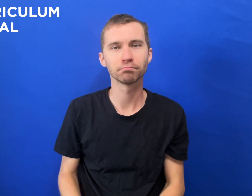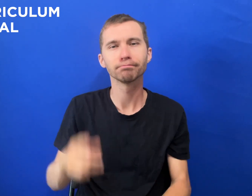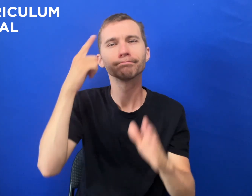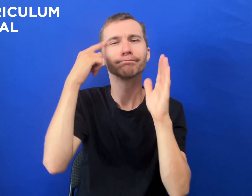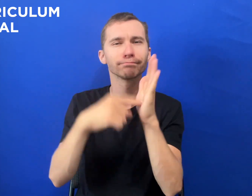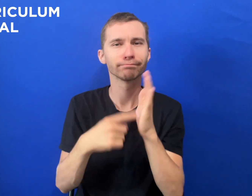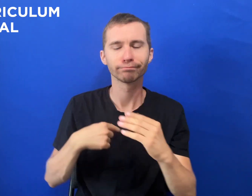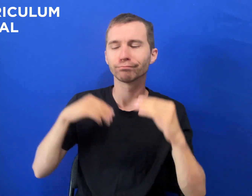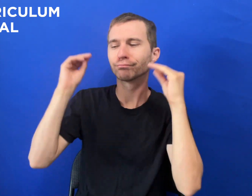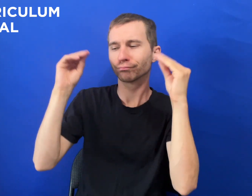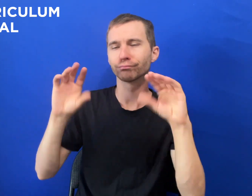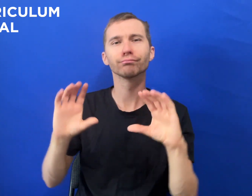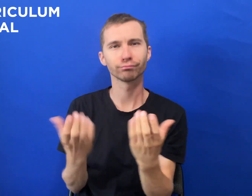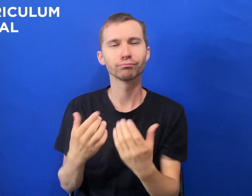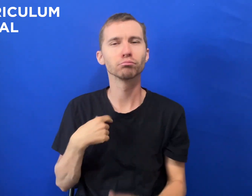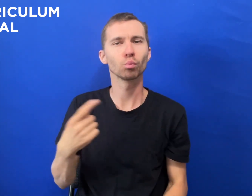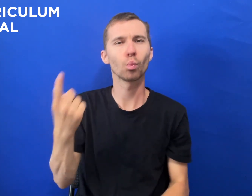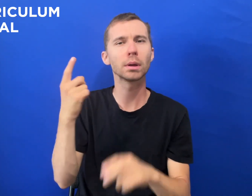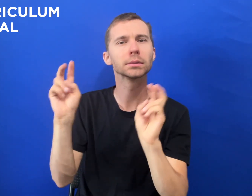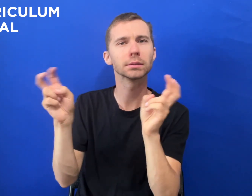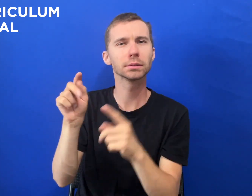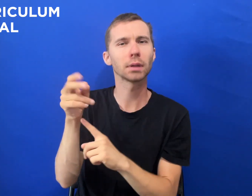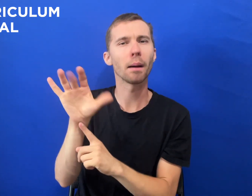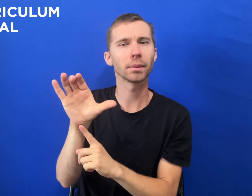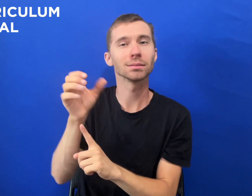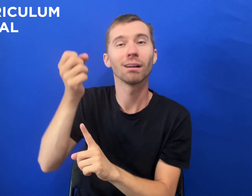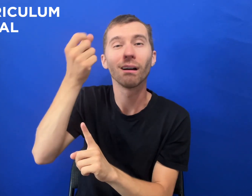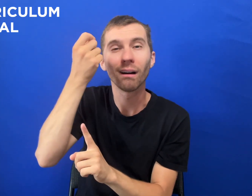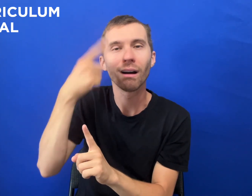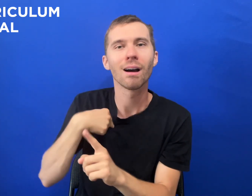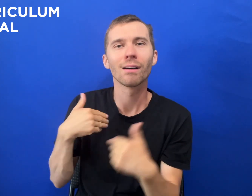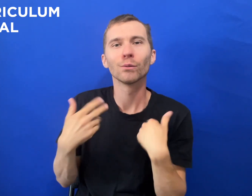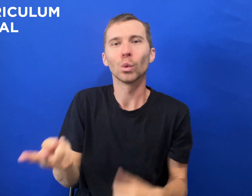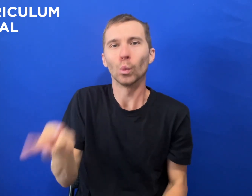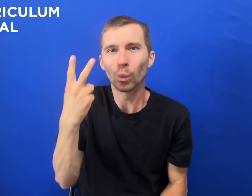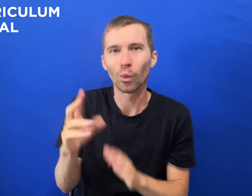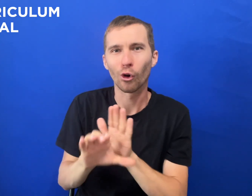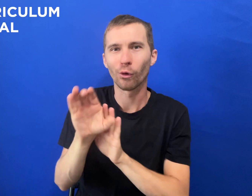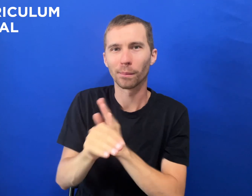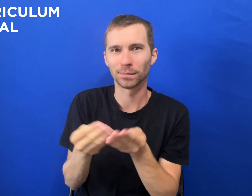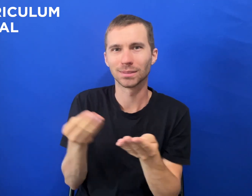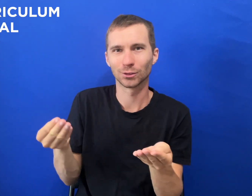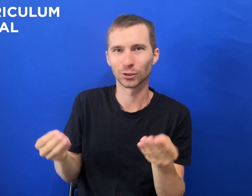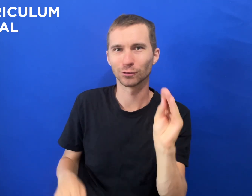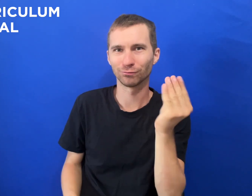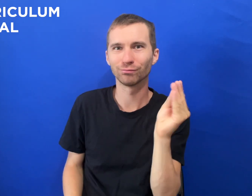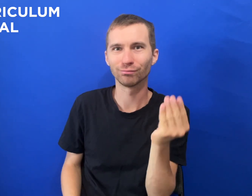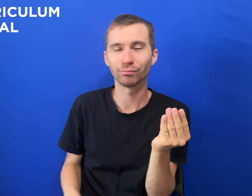For example, I'm teaching a class that has a single topic, but I'm using two sets of curriculum material.